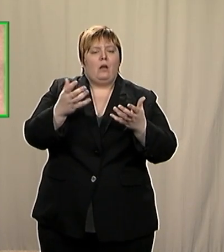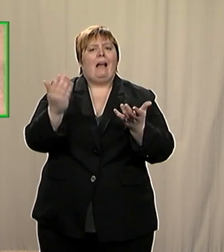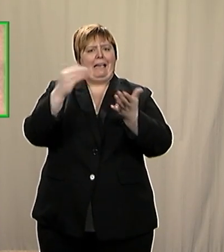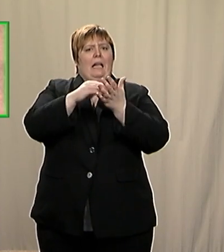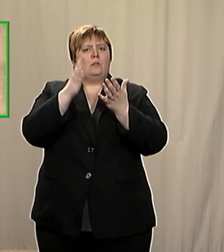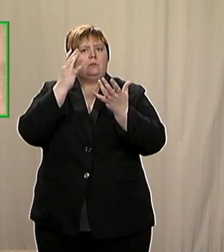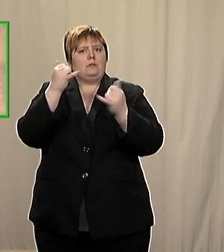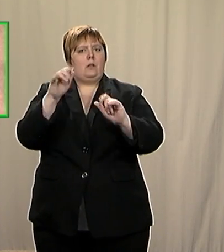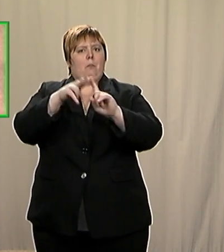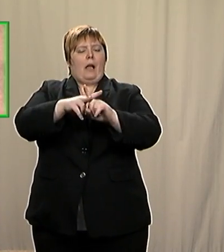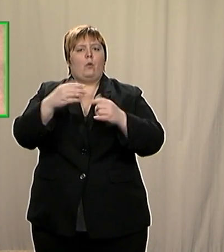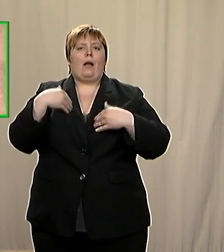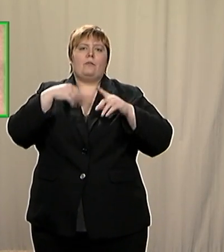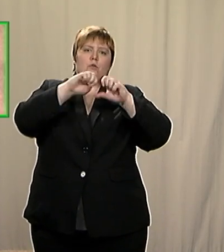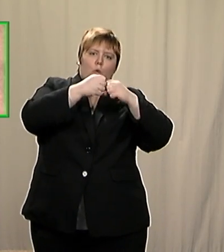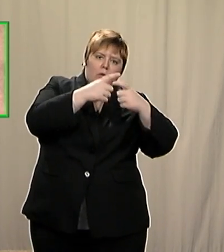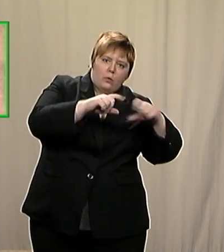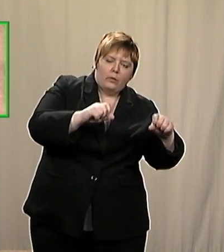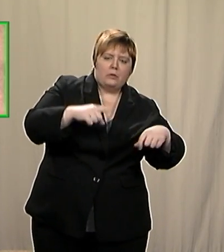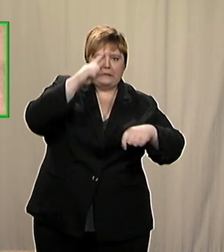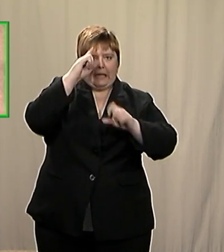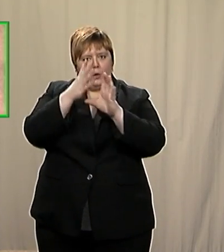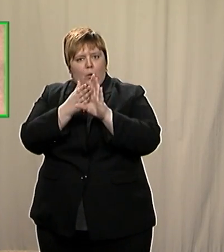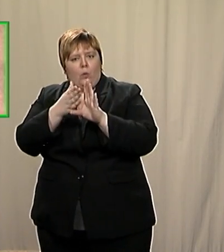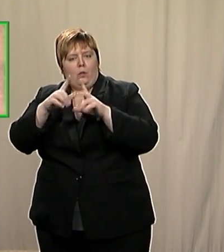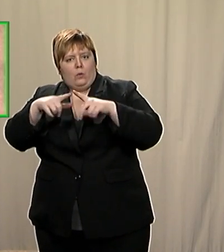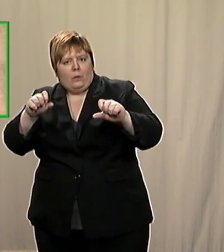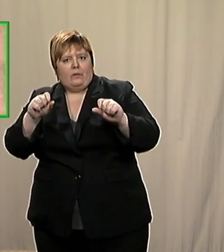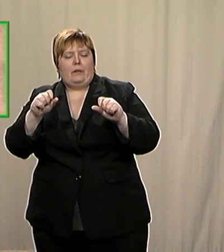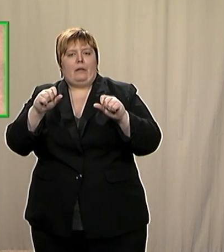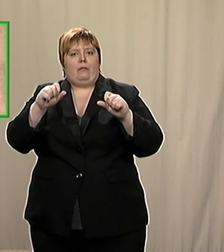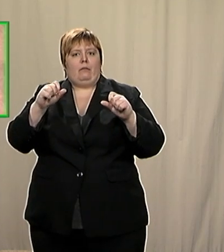Sociolinguistic alignment is in service to the social distances between and amongst the participants.